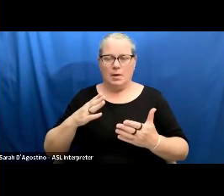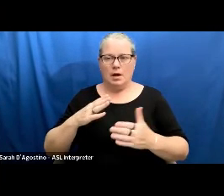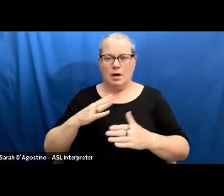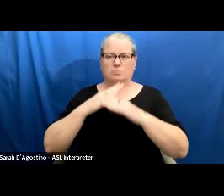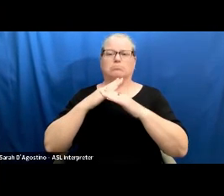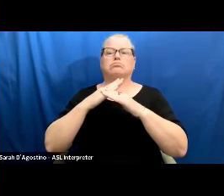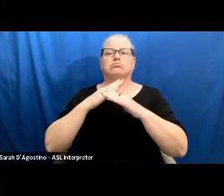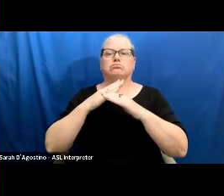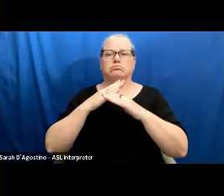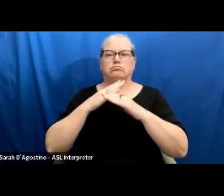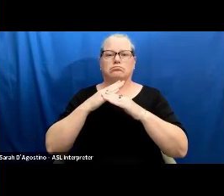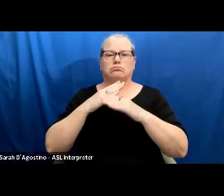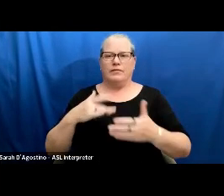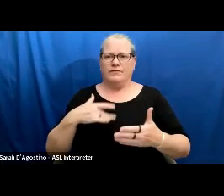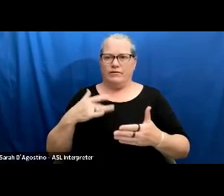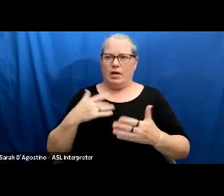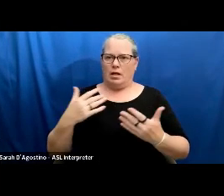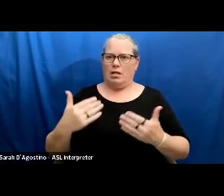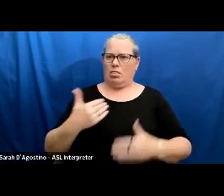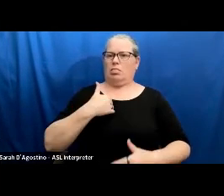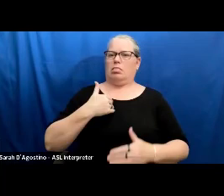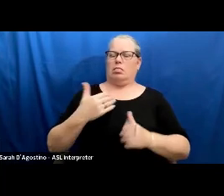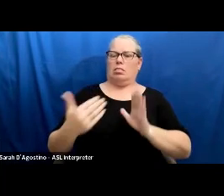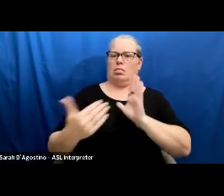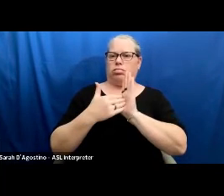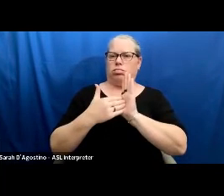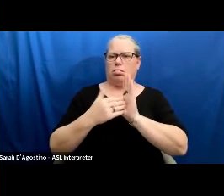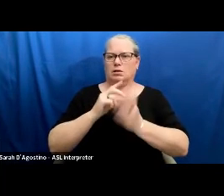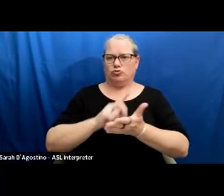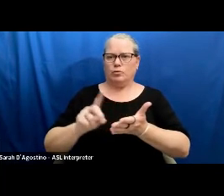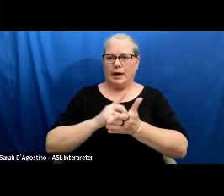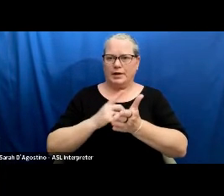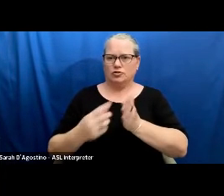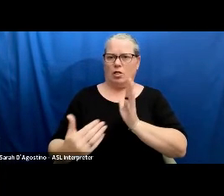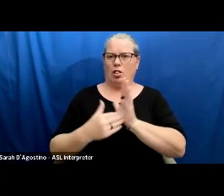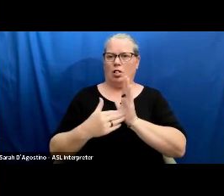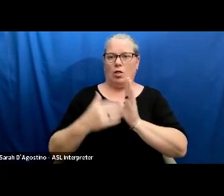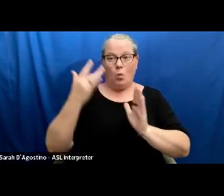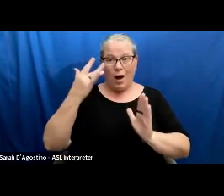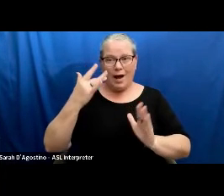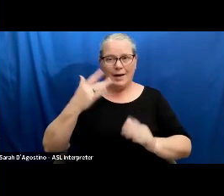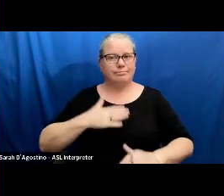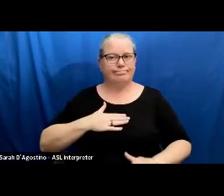felt discriminated against on the basis of your disability and it's important to know that you